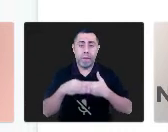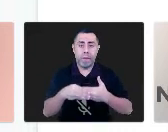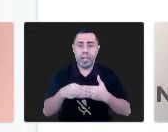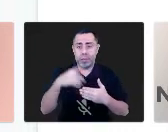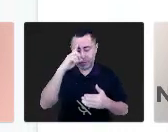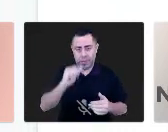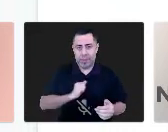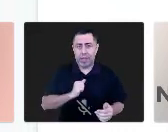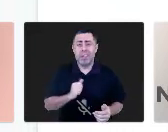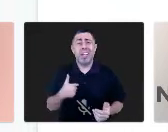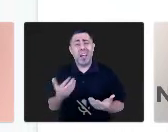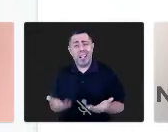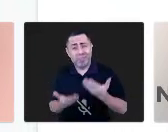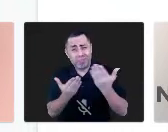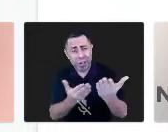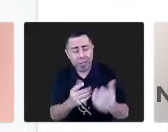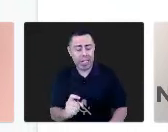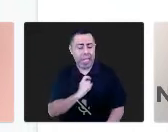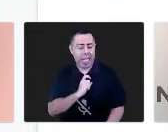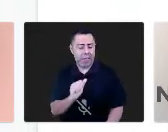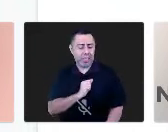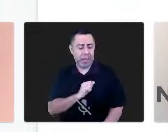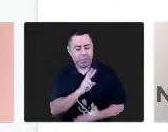to focus on the job search not the whole day so if you get one hour in the morning one